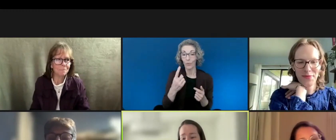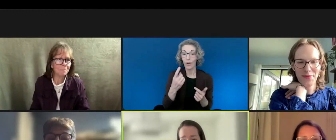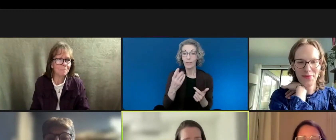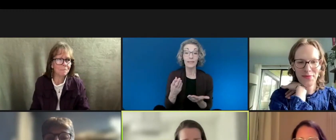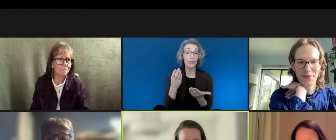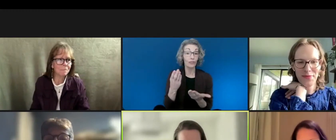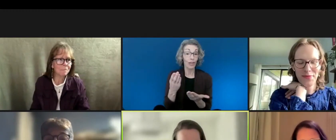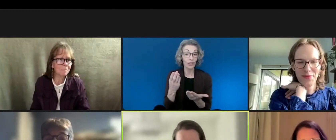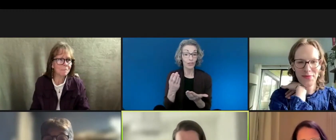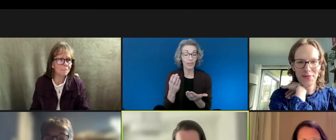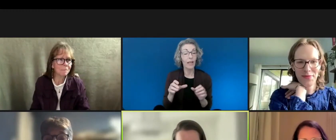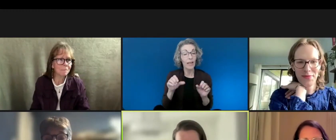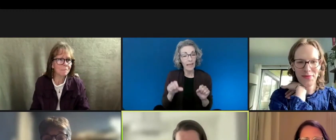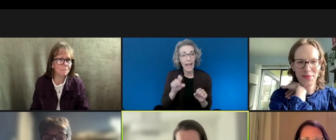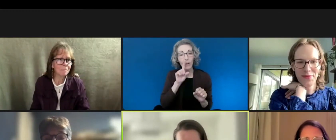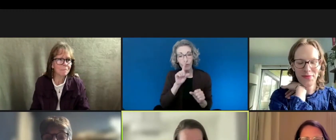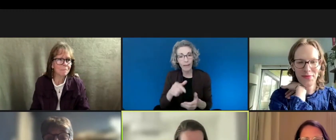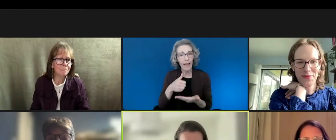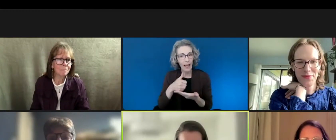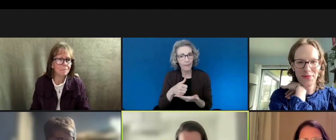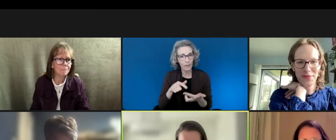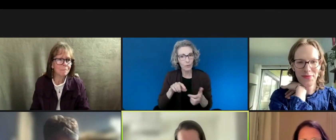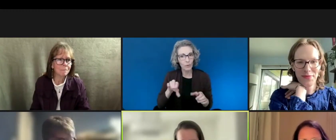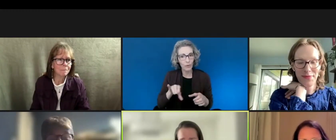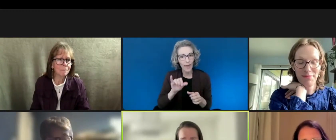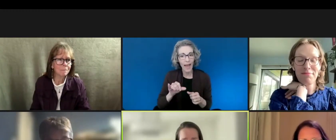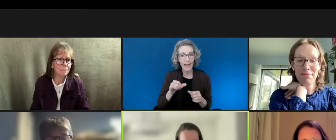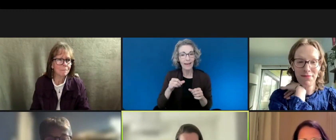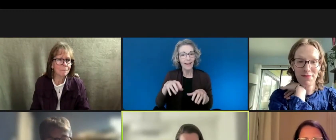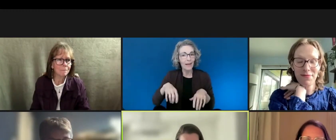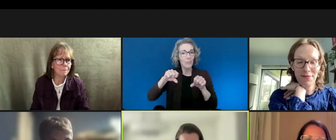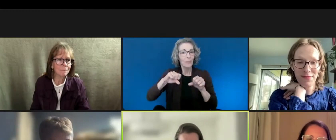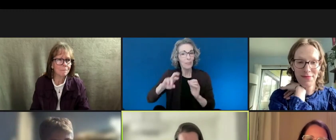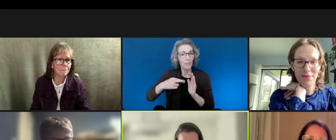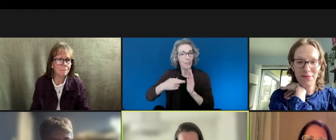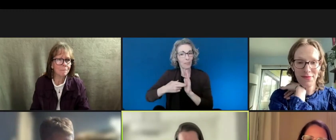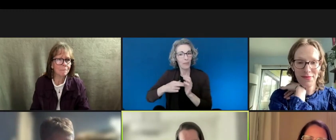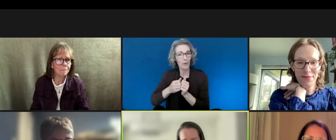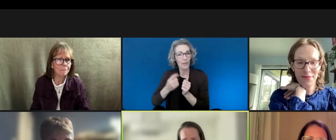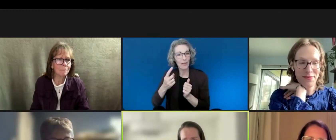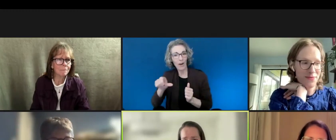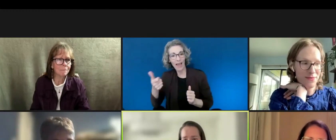helpful to do this play it out with someone practice the disclosure. Mm-hm. >> And